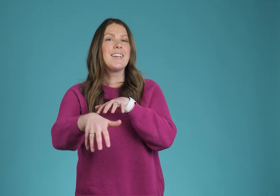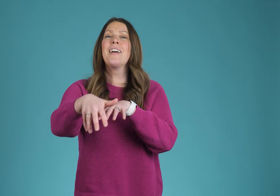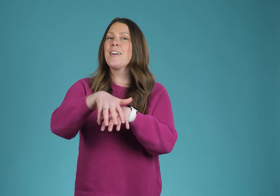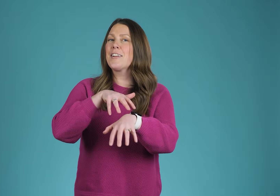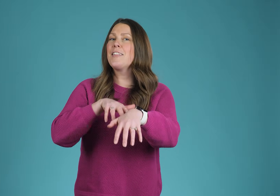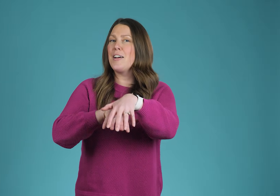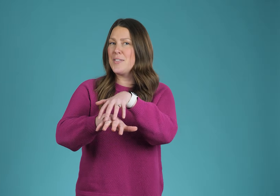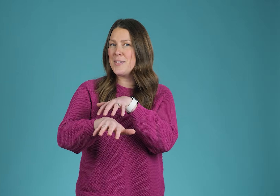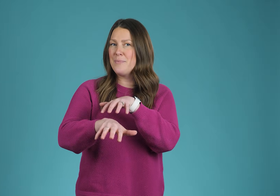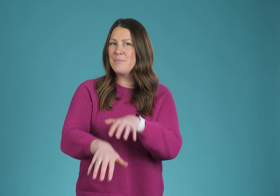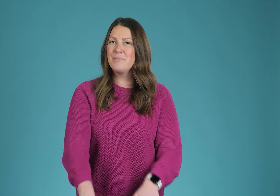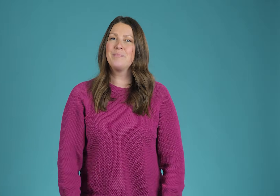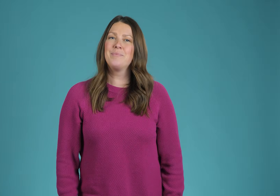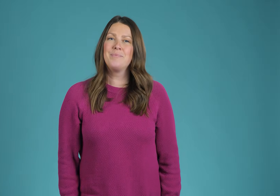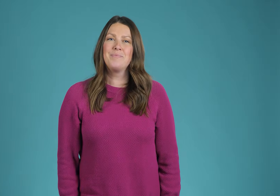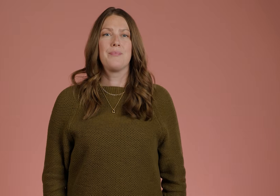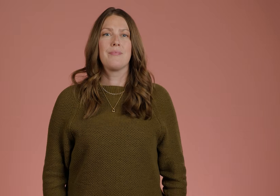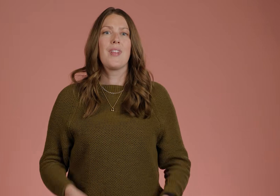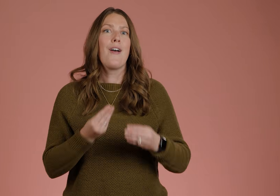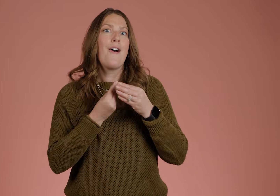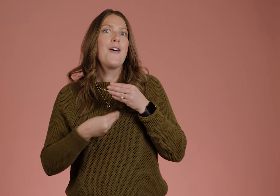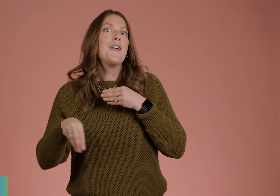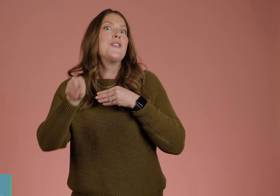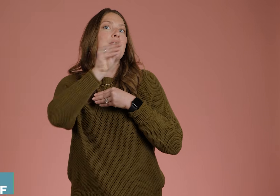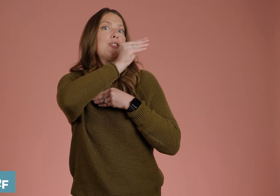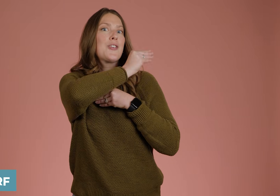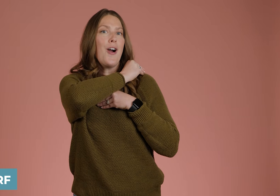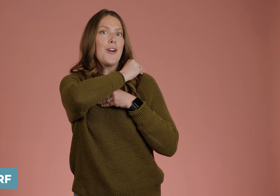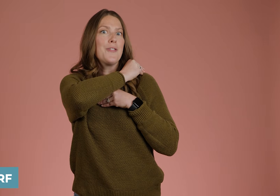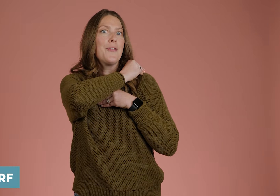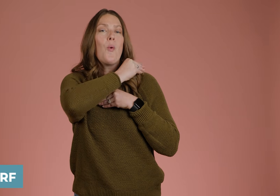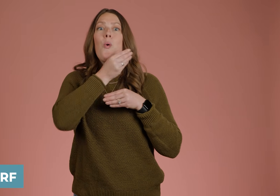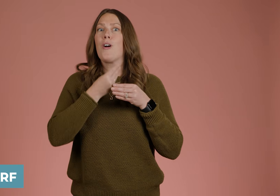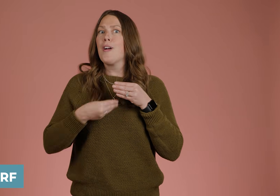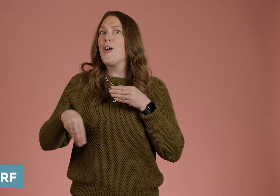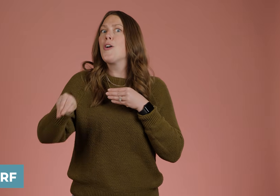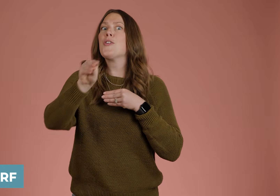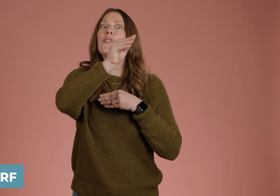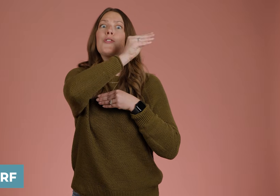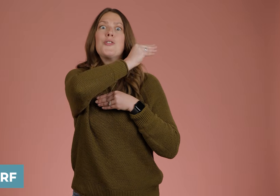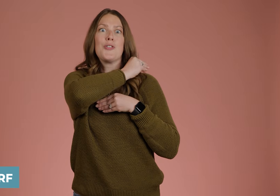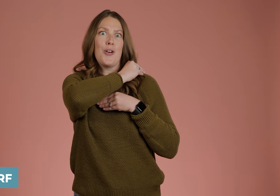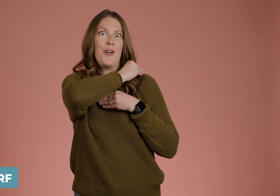Gloves. Scarf or shawl